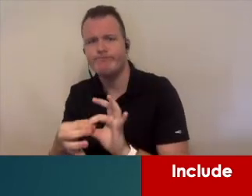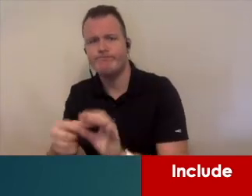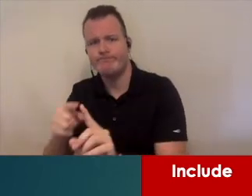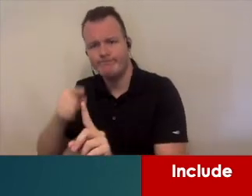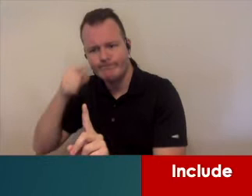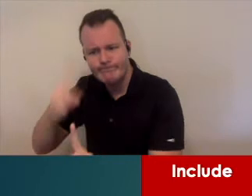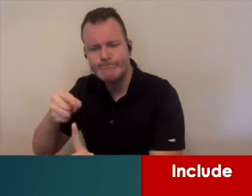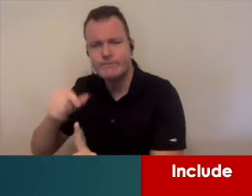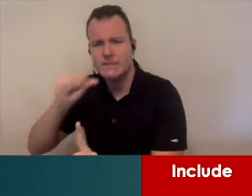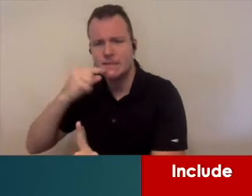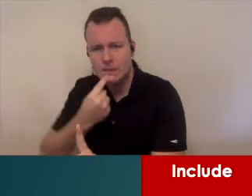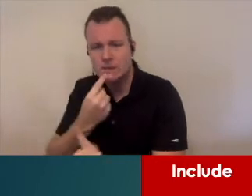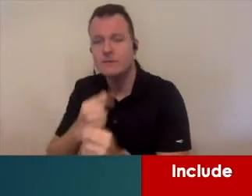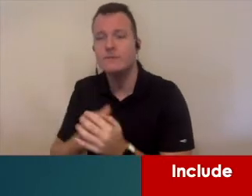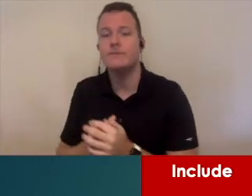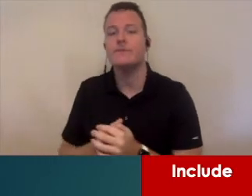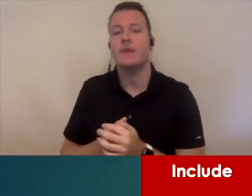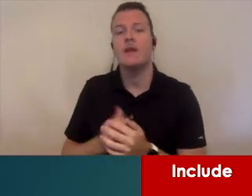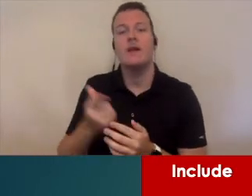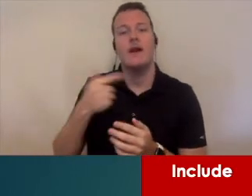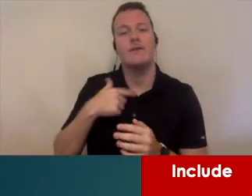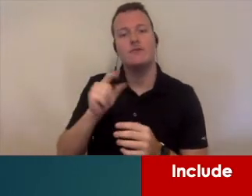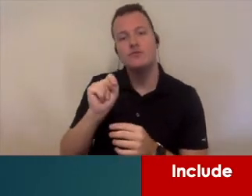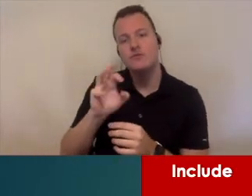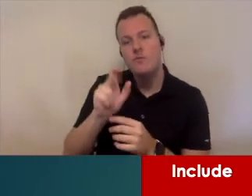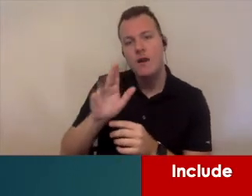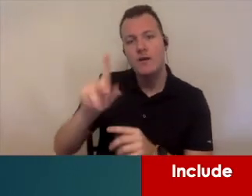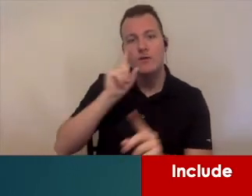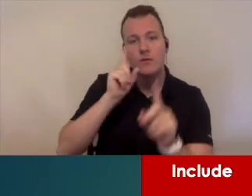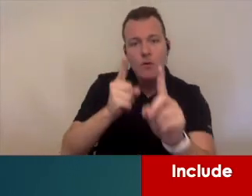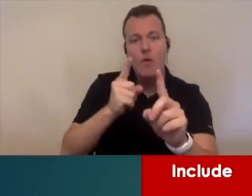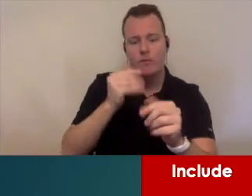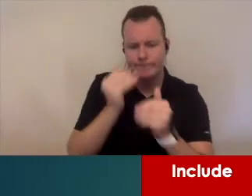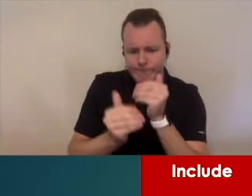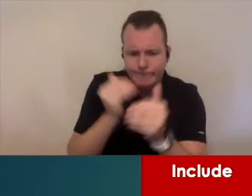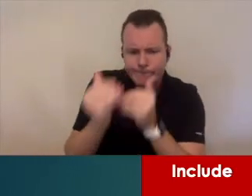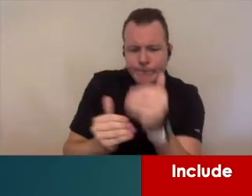would have short-term tracking goals, in that, those kind of special skills were